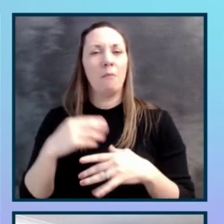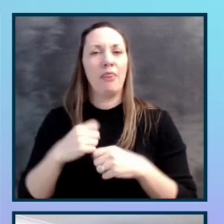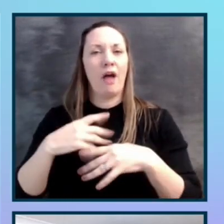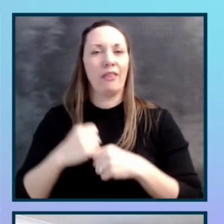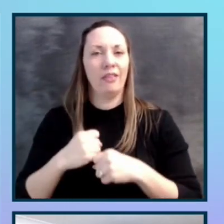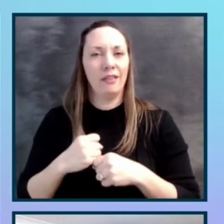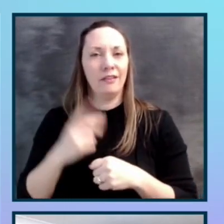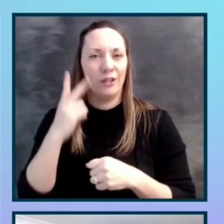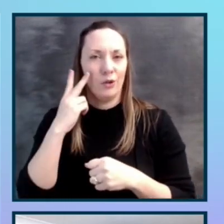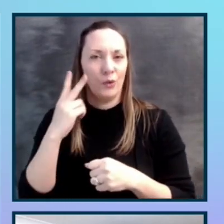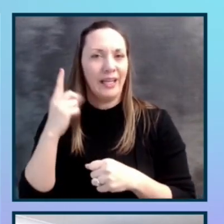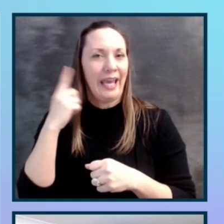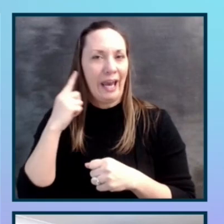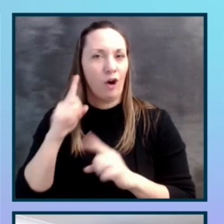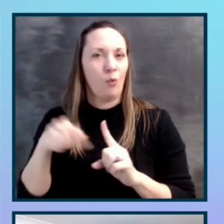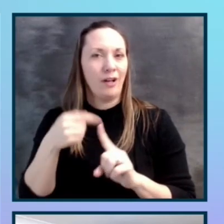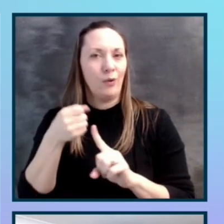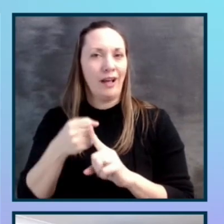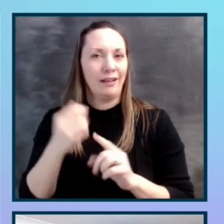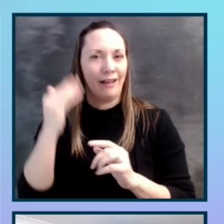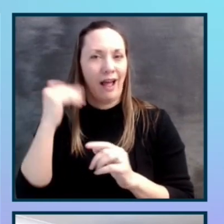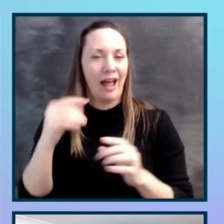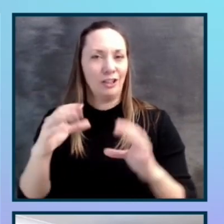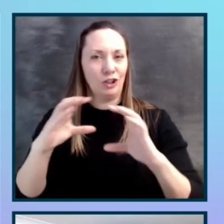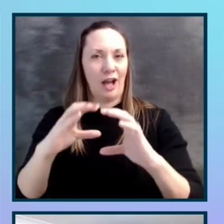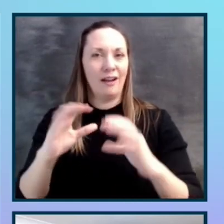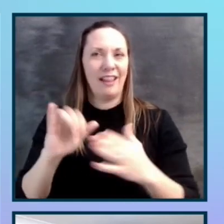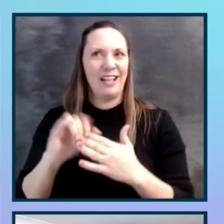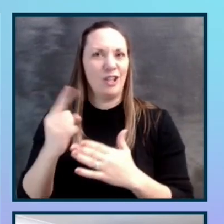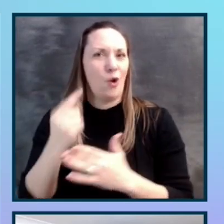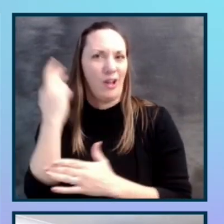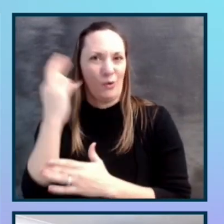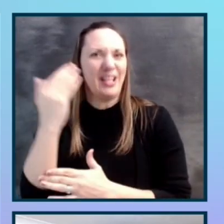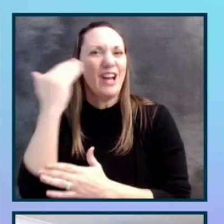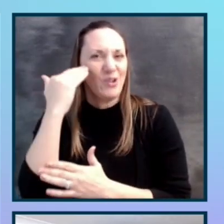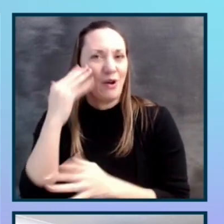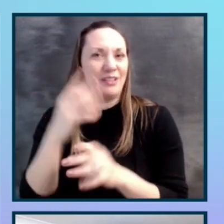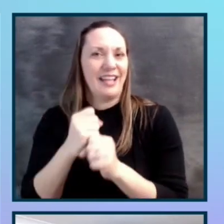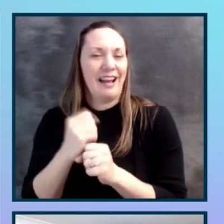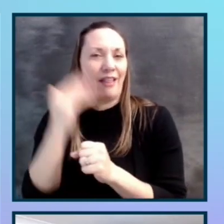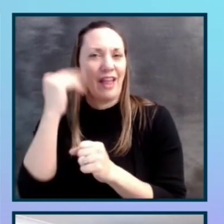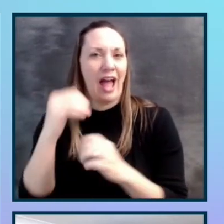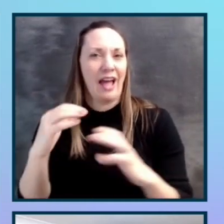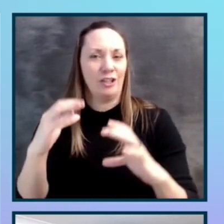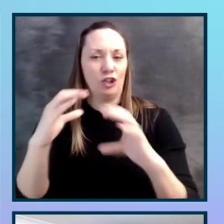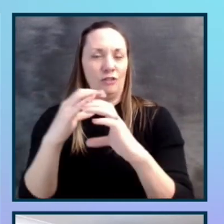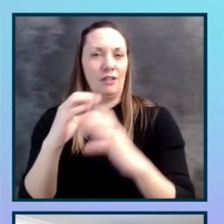And the reason I knew that was the only reason I knew I was getting those head shots just because of that cue being there.